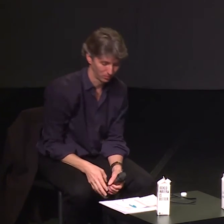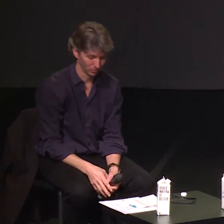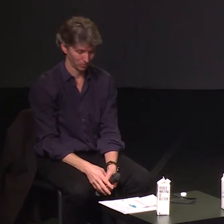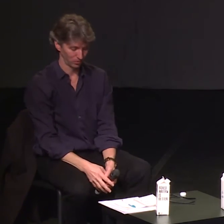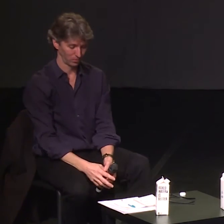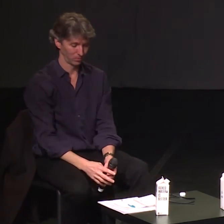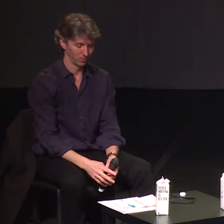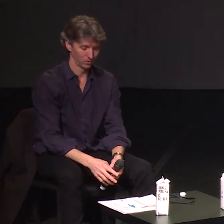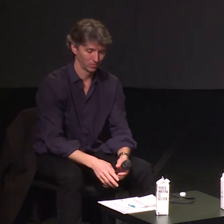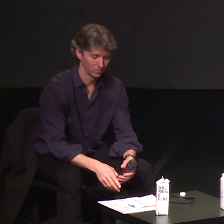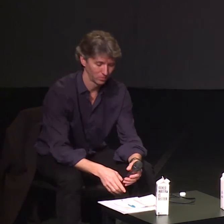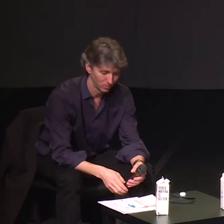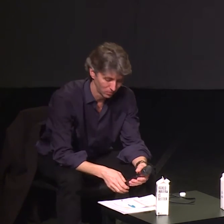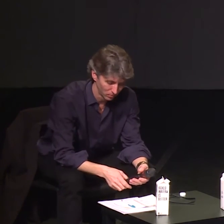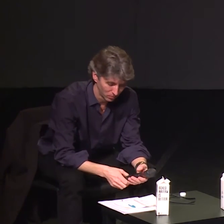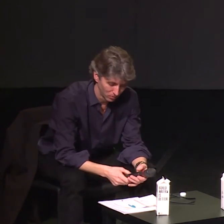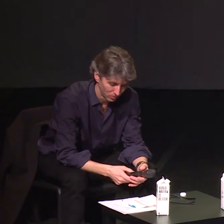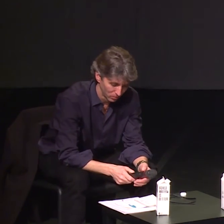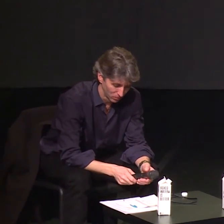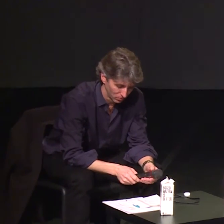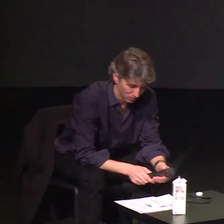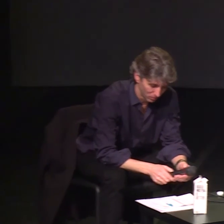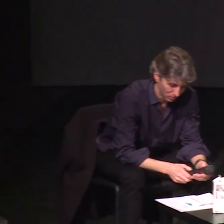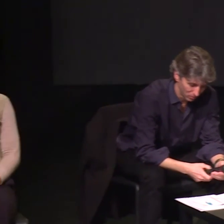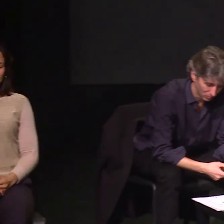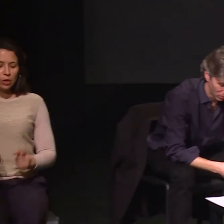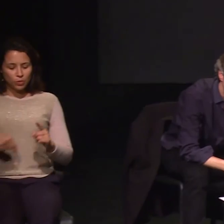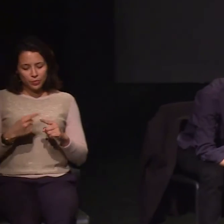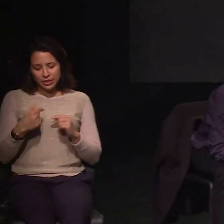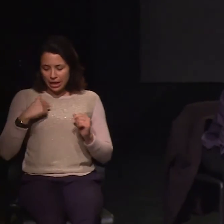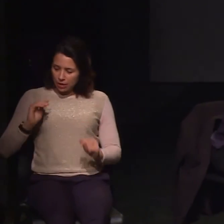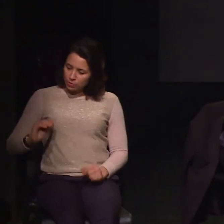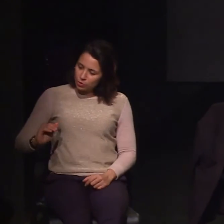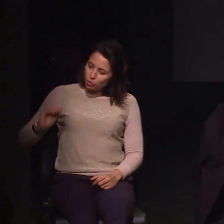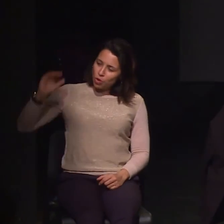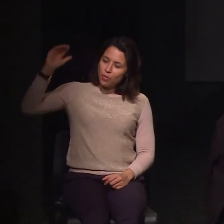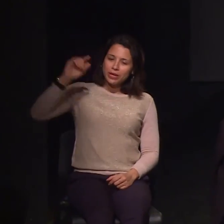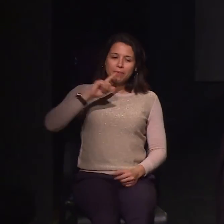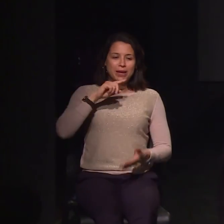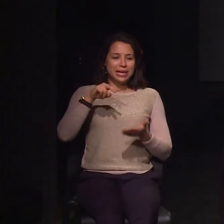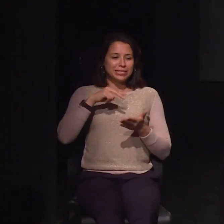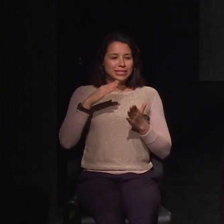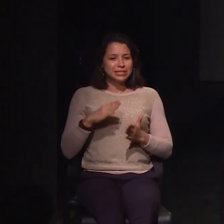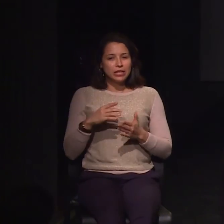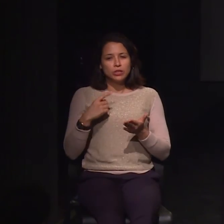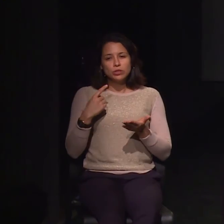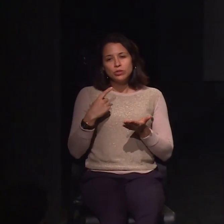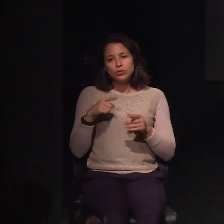When I was coming up as a dancer, you also talked about the halcyon days of the 70’s